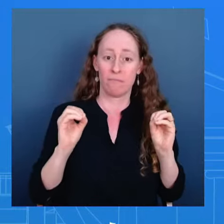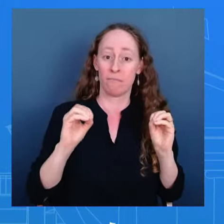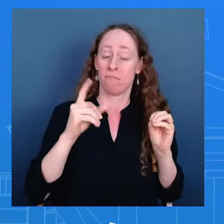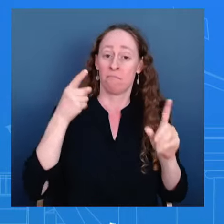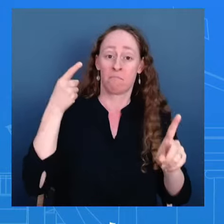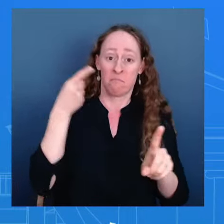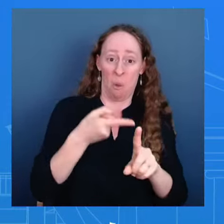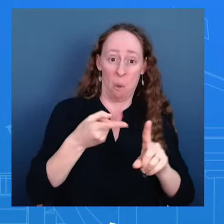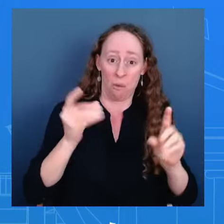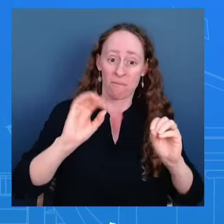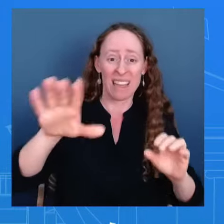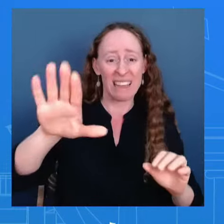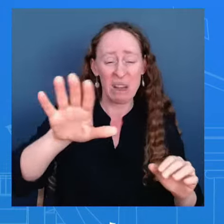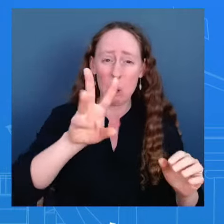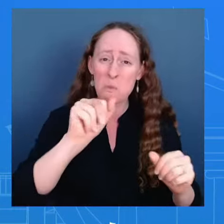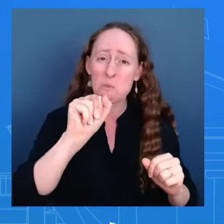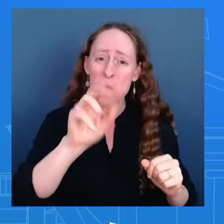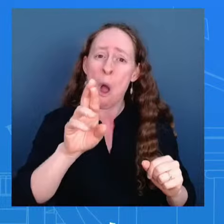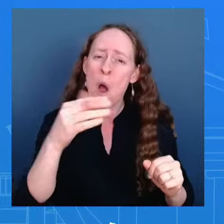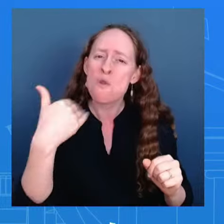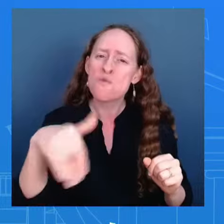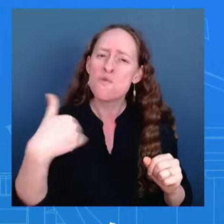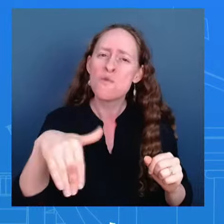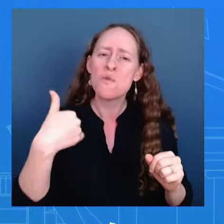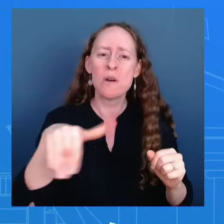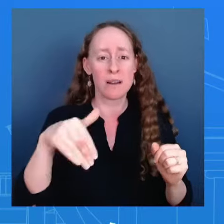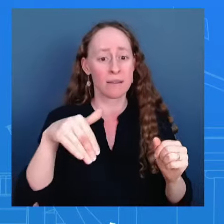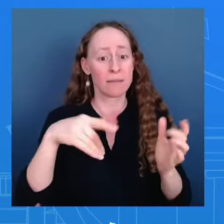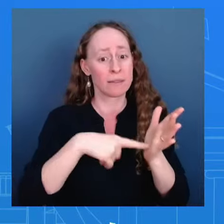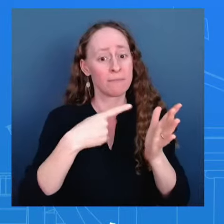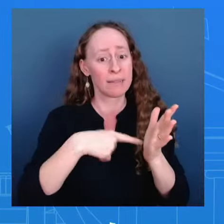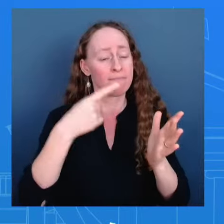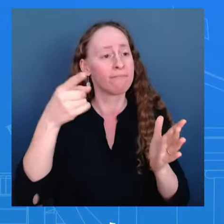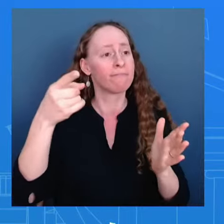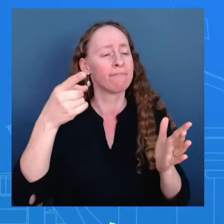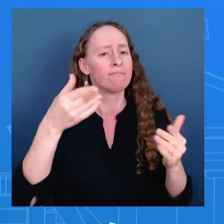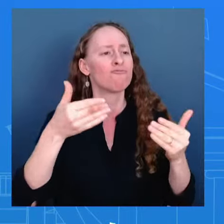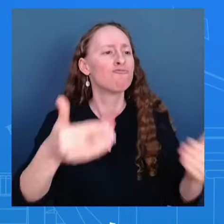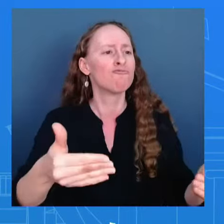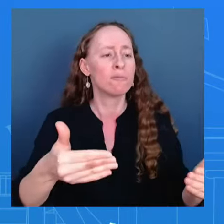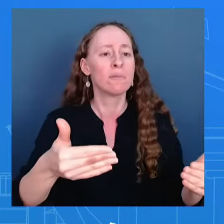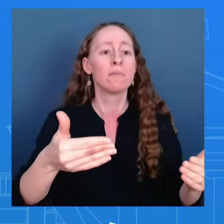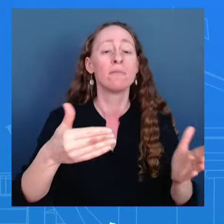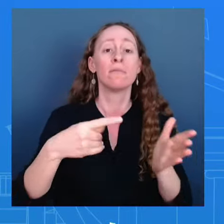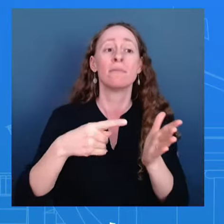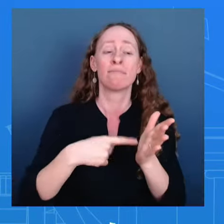and sometimes it happens by a tragic mistake. We will find out soon what was the case here on Sunday,